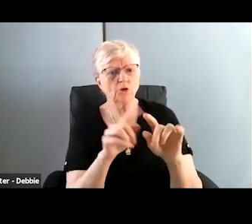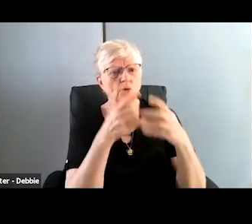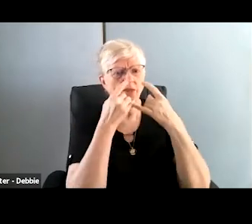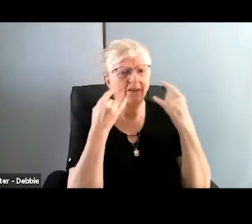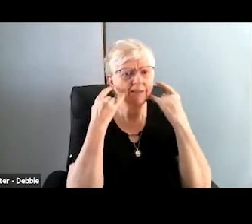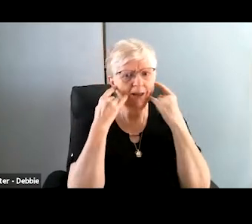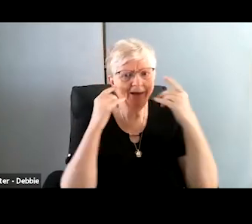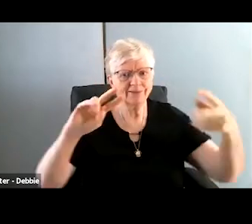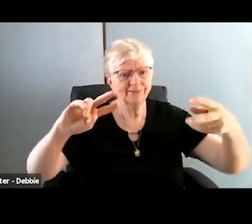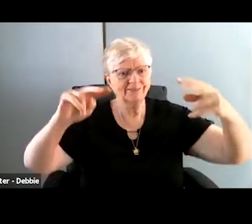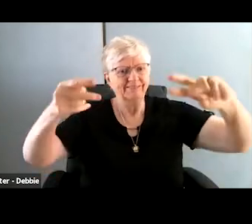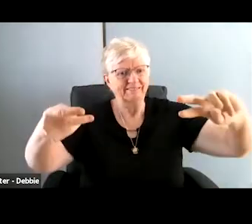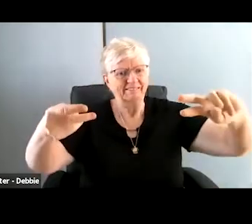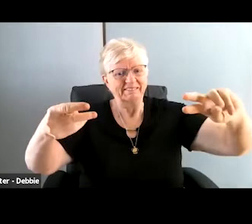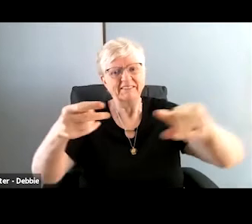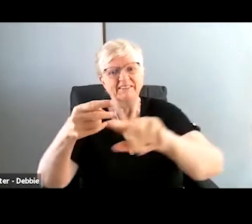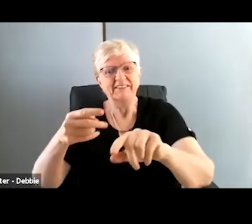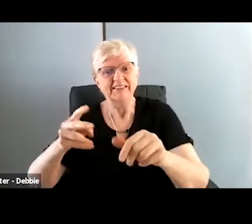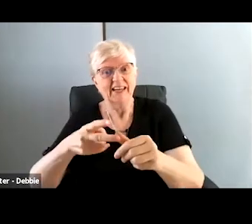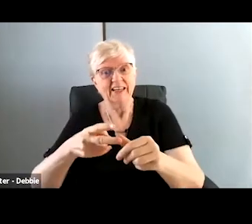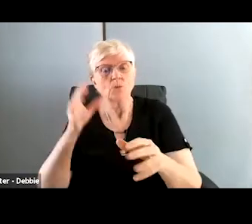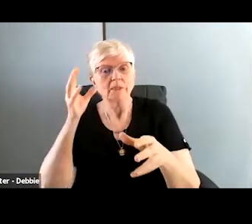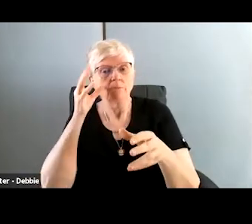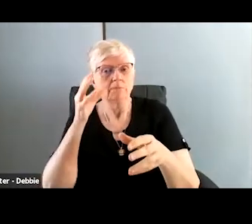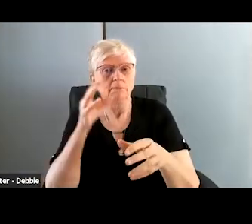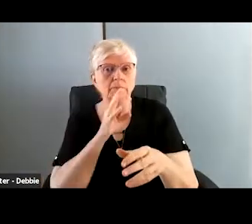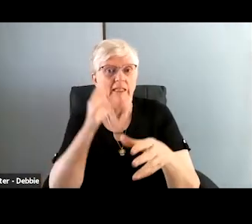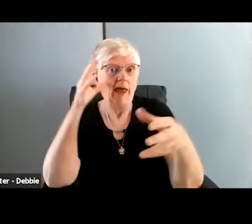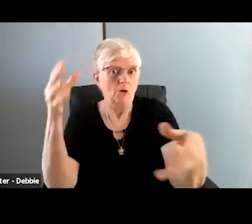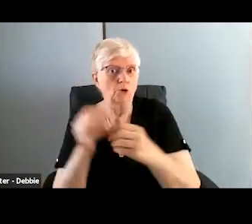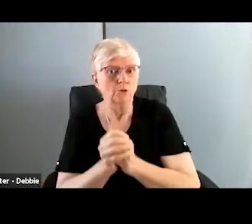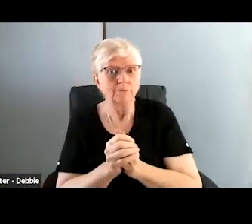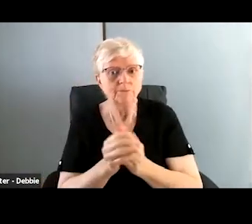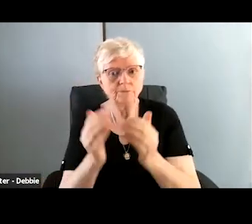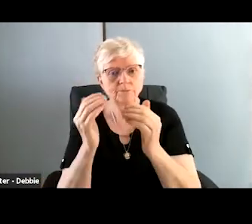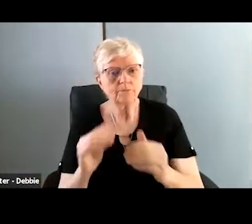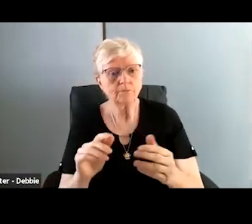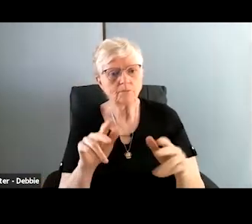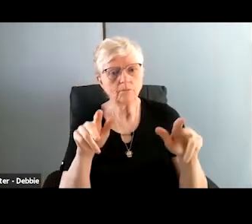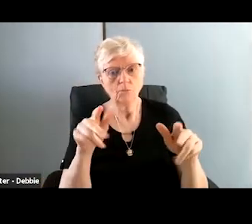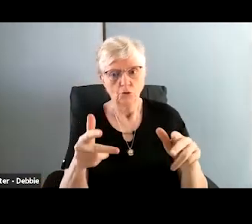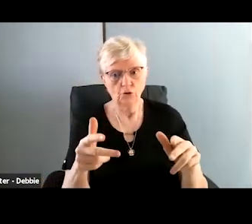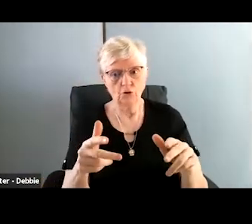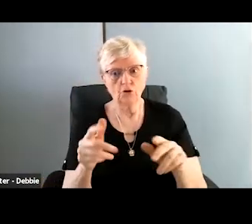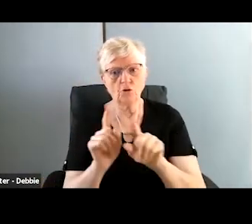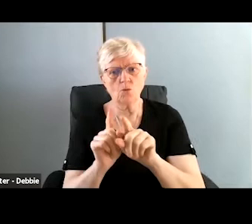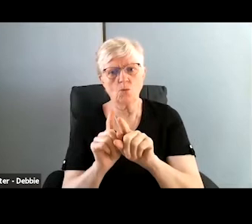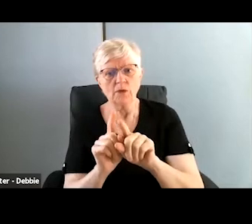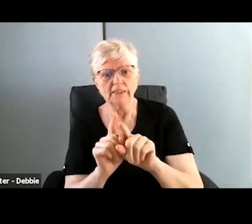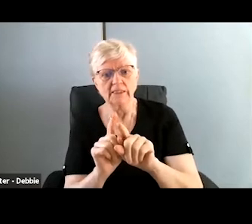NEXT WAS SPEAK LOUDER. TO THE FACE MASK SUGGESTIONS. NEXT WAS SPEAK LOUDER. NEXT WAS STEP OUT FROM BEHIND THAT BARRIER AND SPEAK NEXT WAS STEP OUT FROM BEHIND THAT BARRIER AND SPEAK FROM A SAFE DISTANCE.